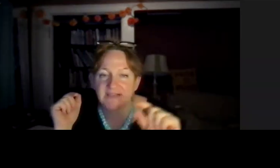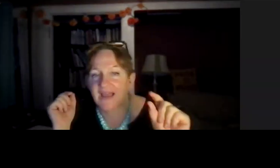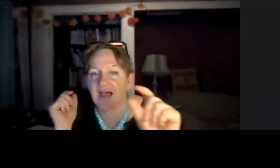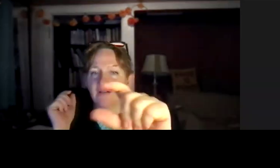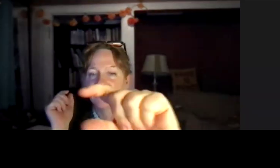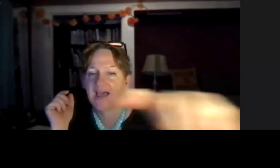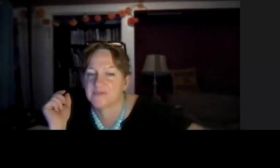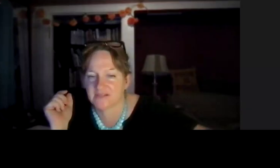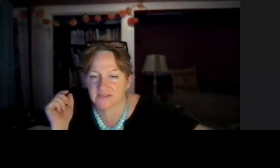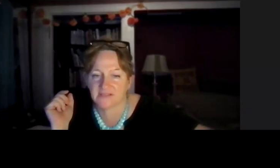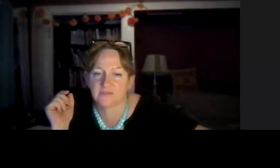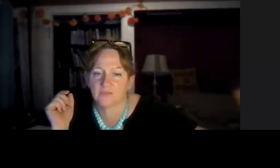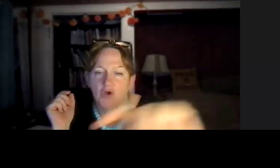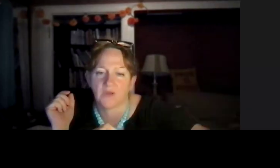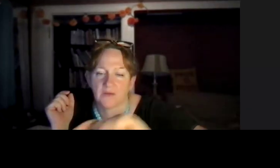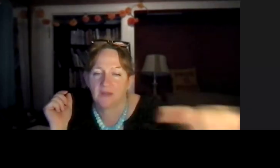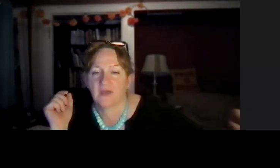iPhone: And I have. Meriah: Captions going?